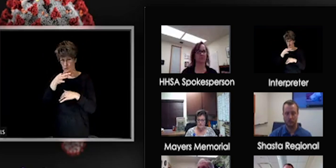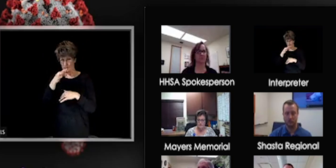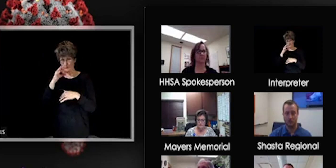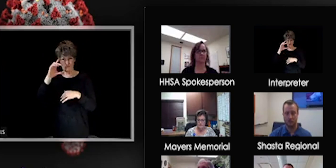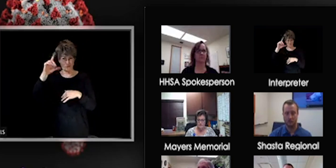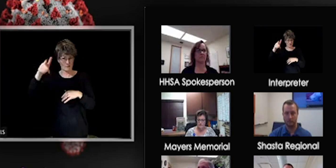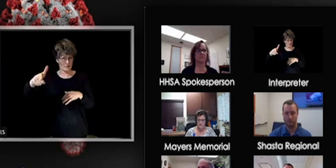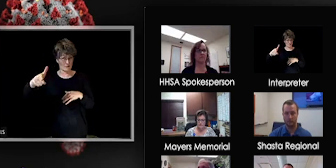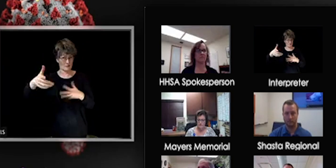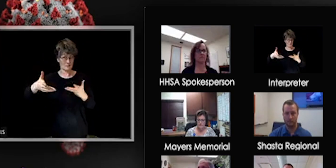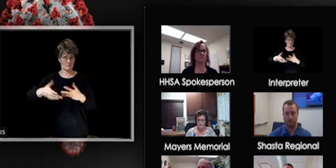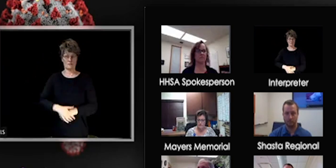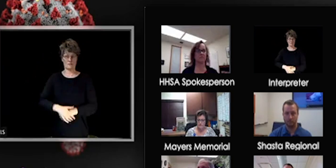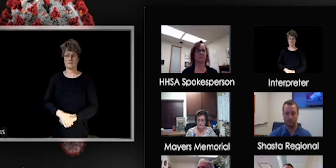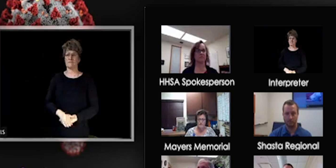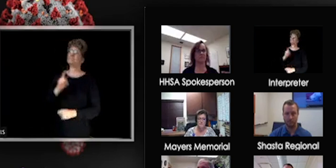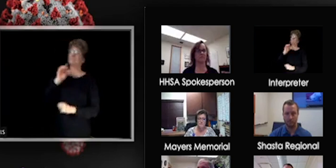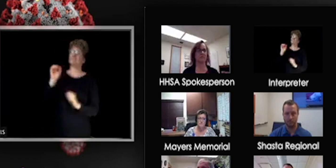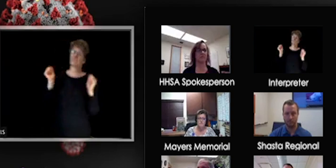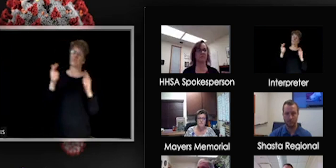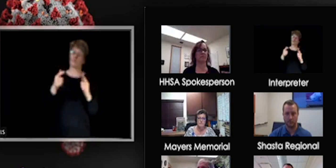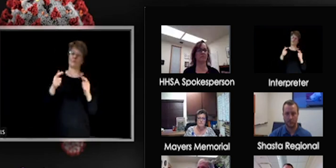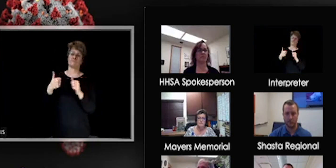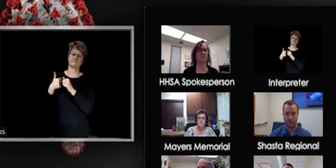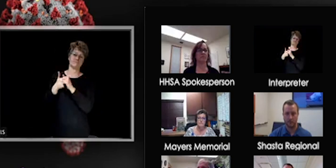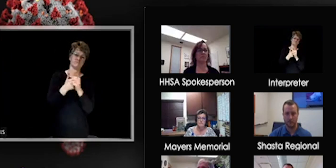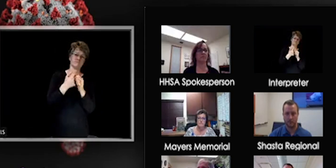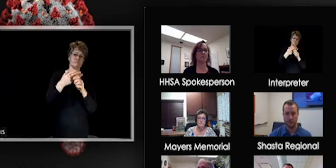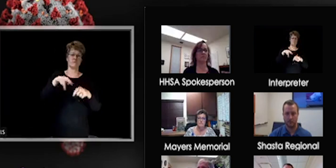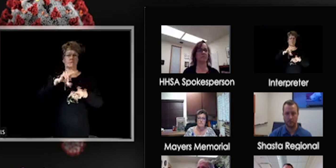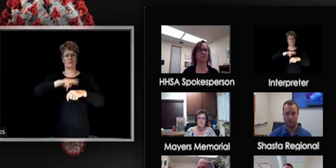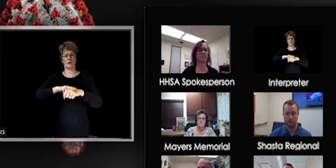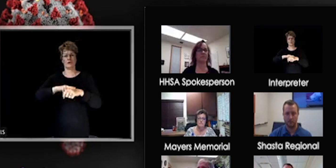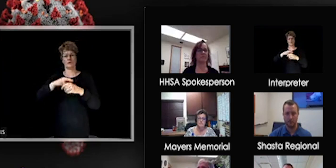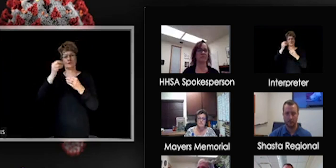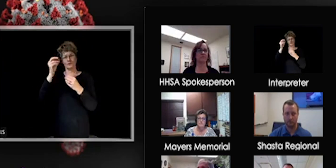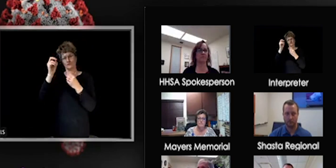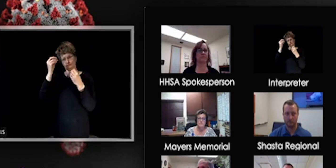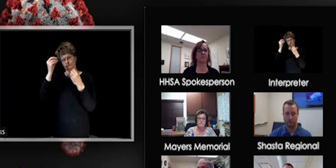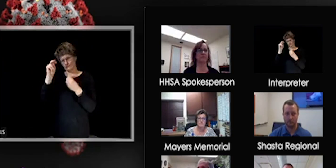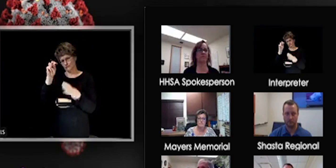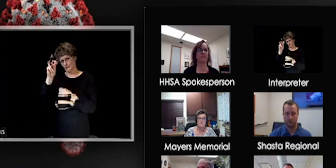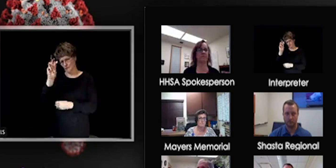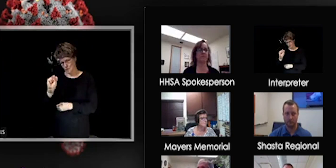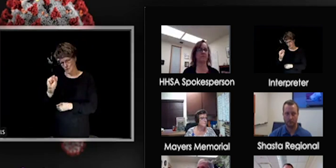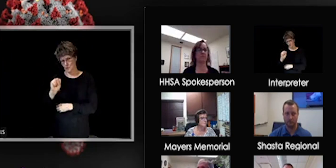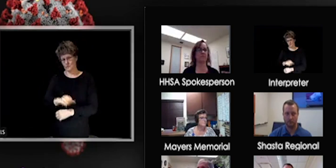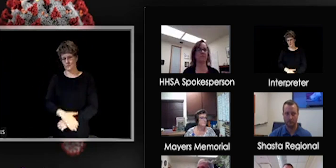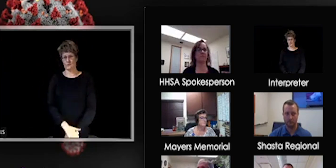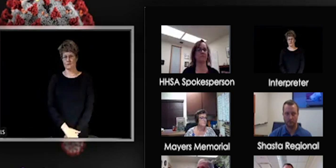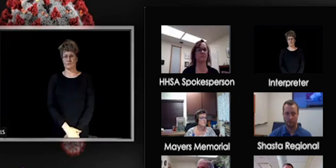the national news. There’s been emergence use, authorization of multiple serologic tests